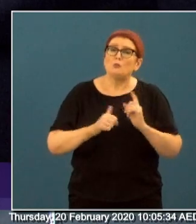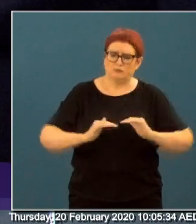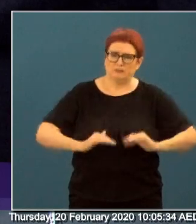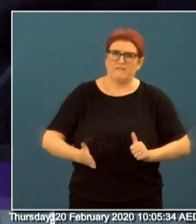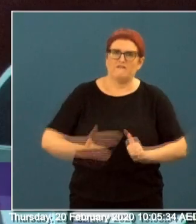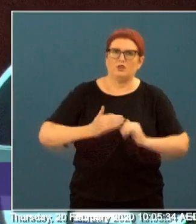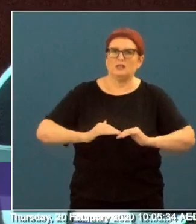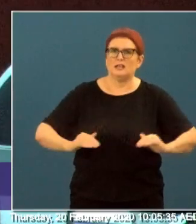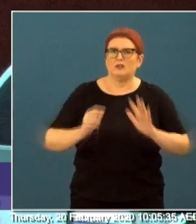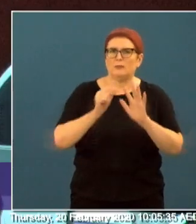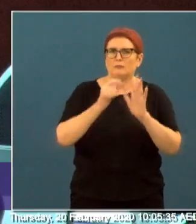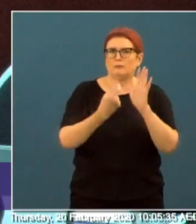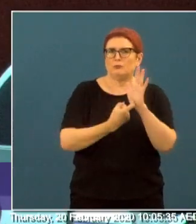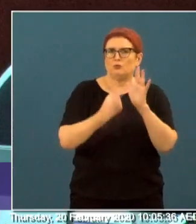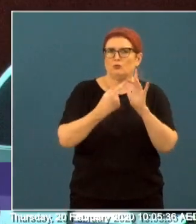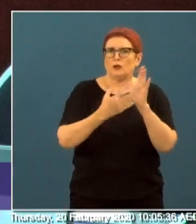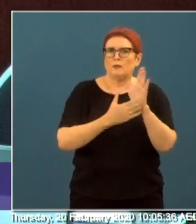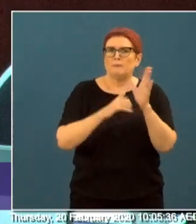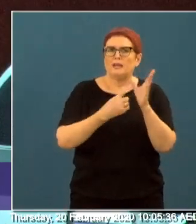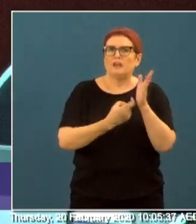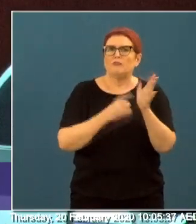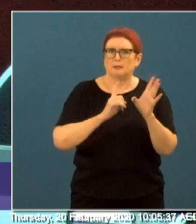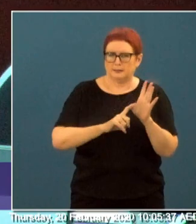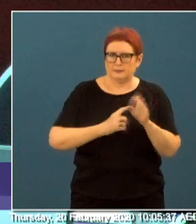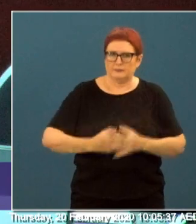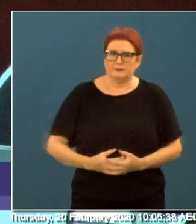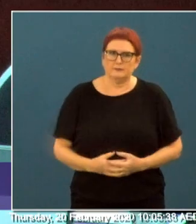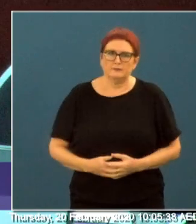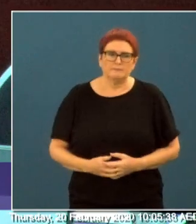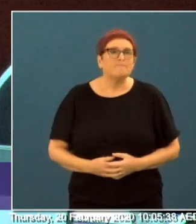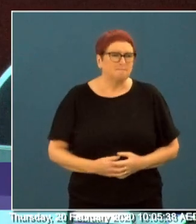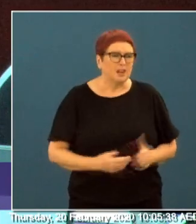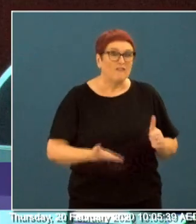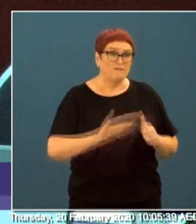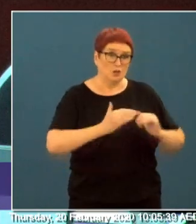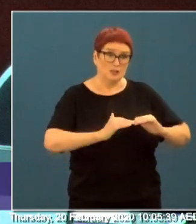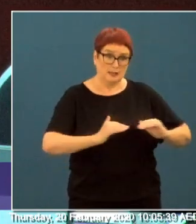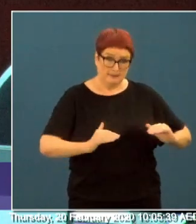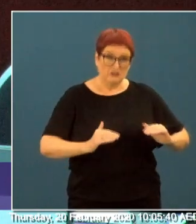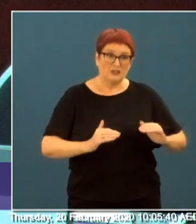And primary care — as you've said, it's often the first point of contact